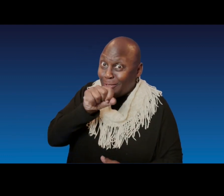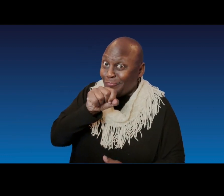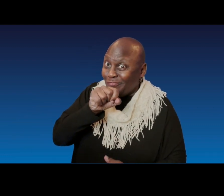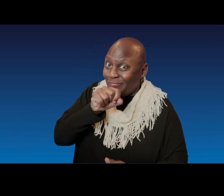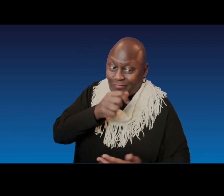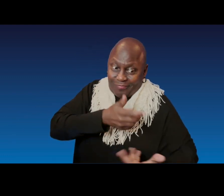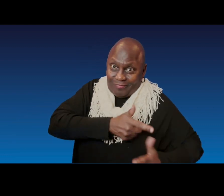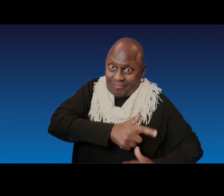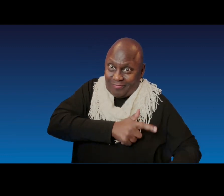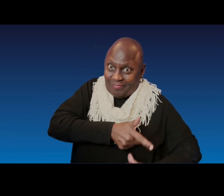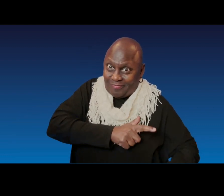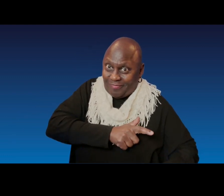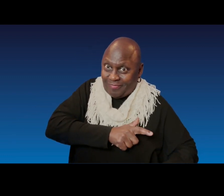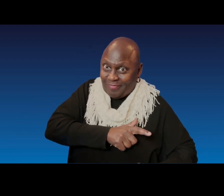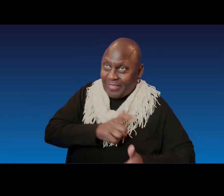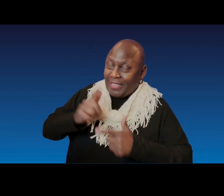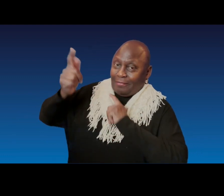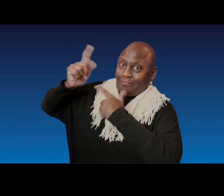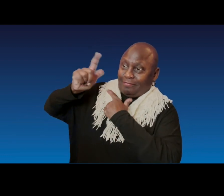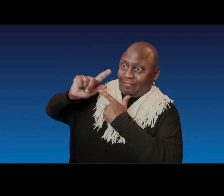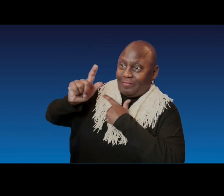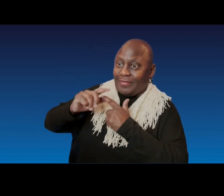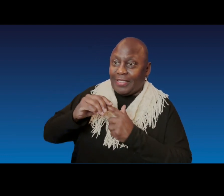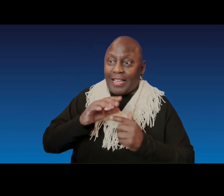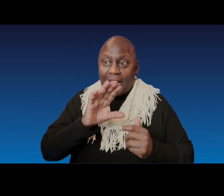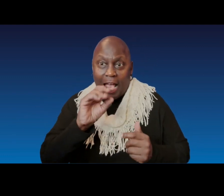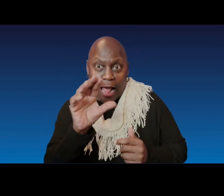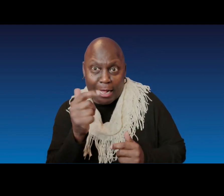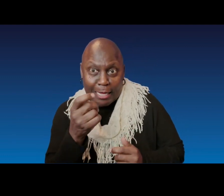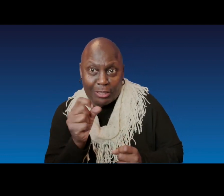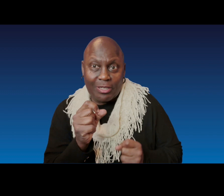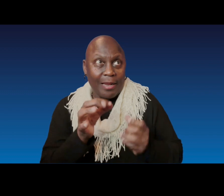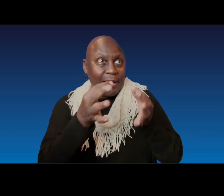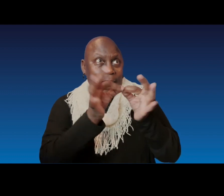This can be in stories. Children just love those stories.